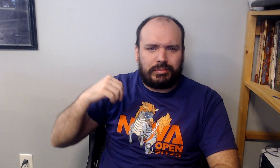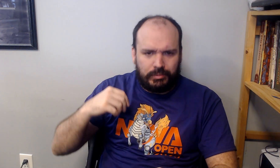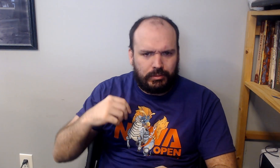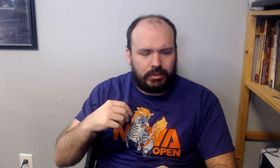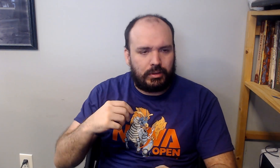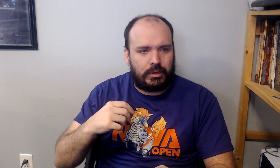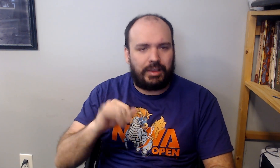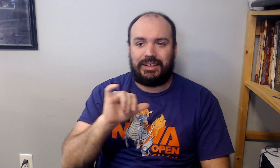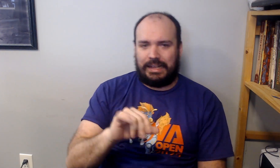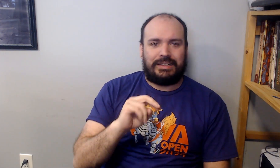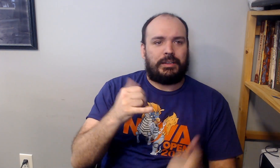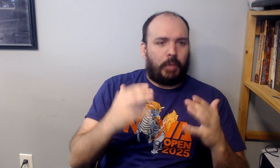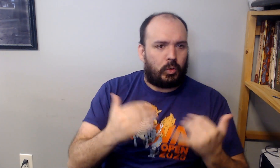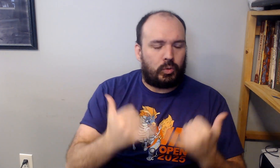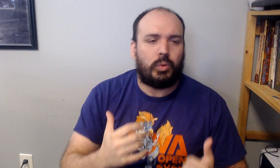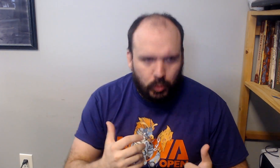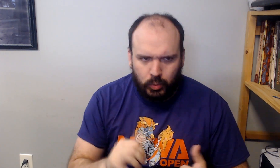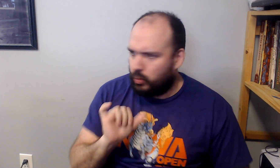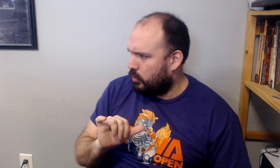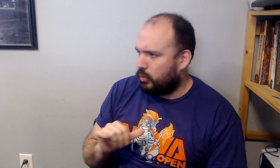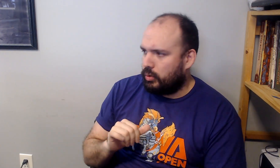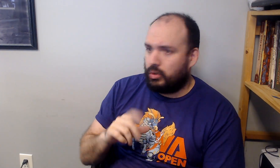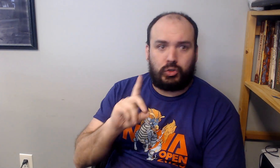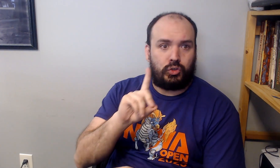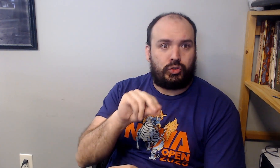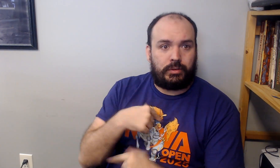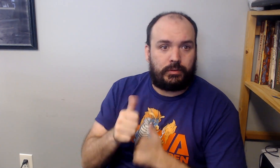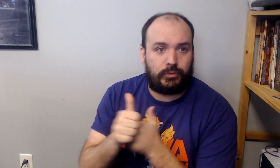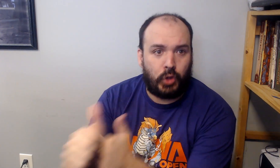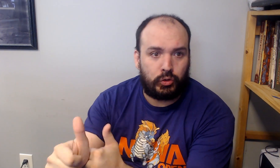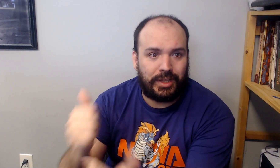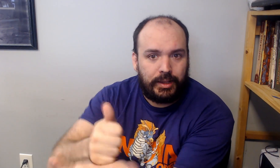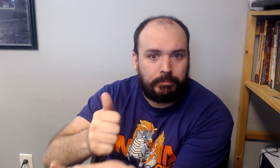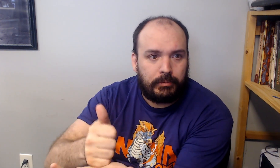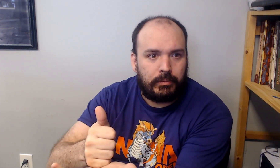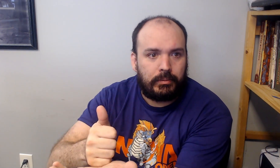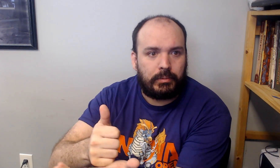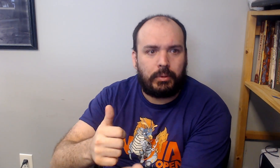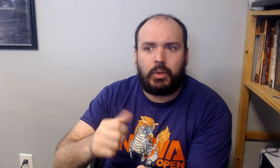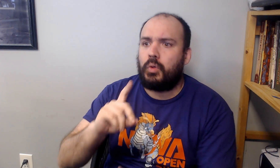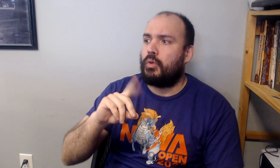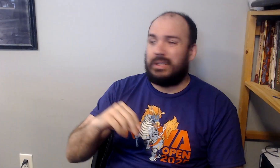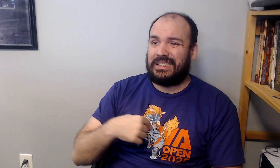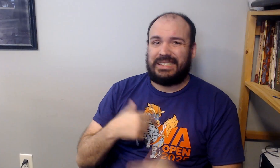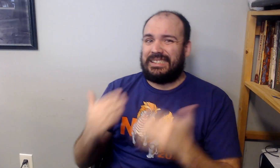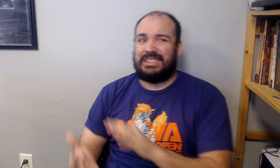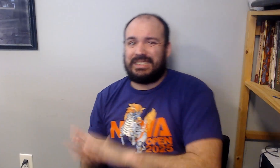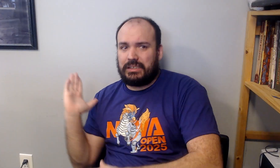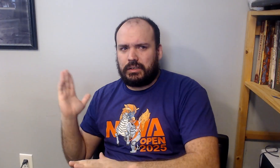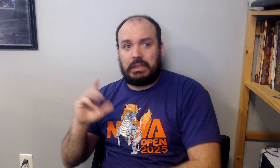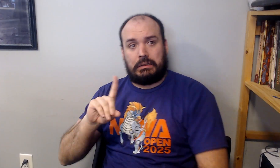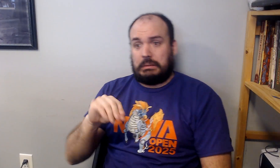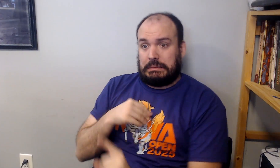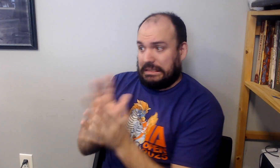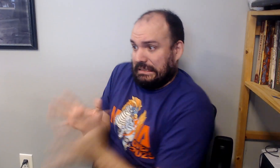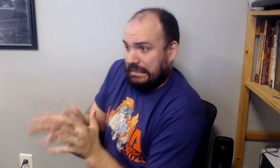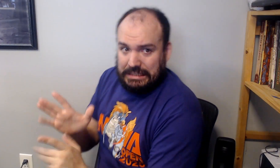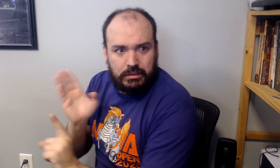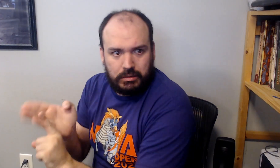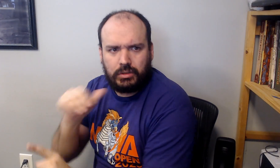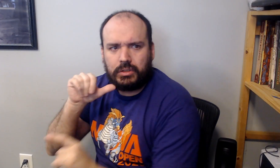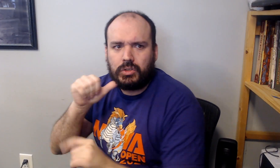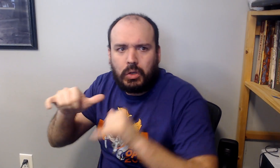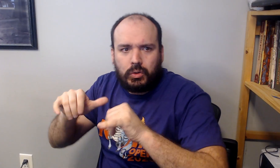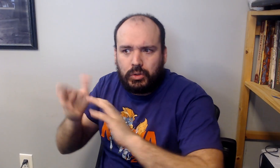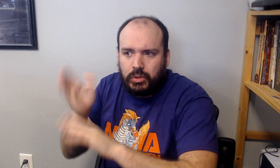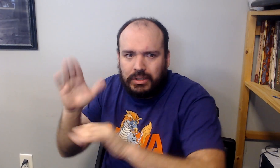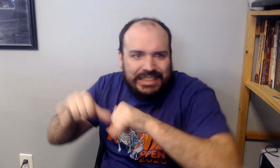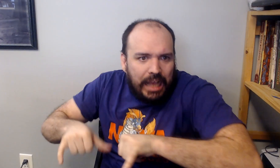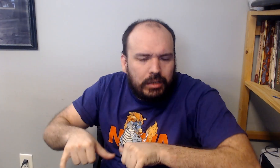NOW, the players go “Oh, do I follow to help? Do I flee? Do I convince the afraid one to not flee?